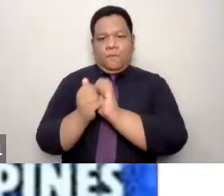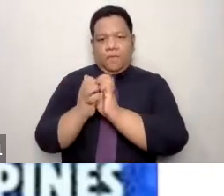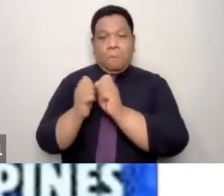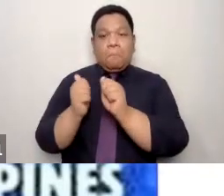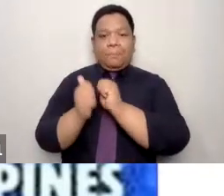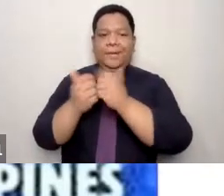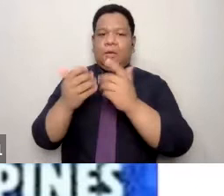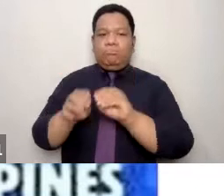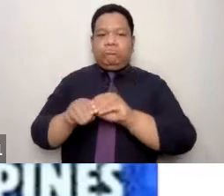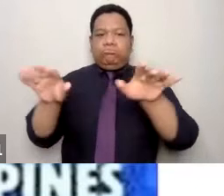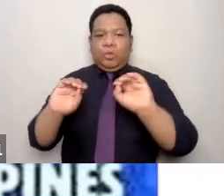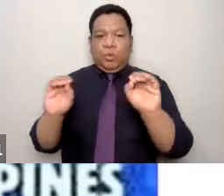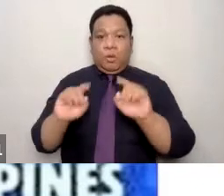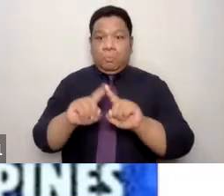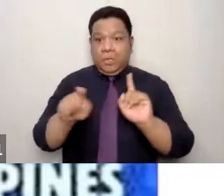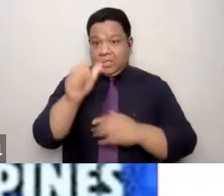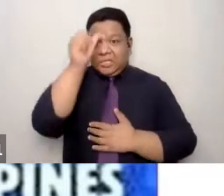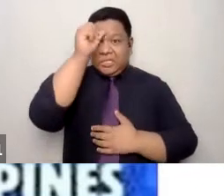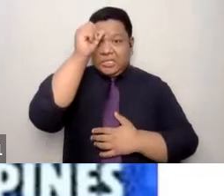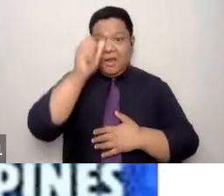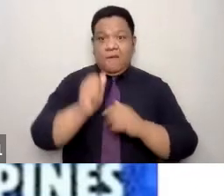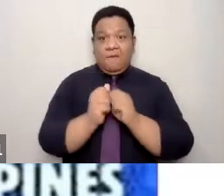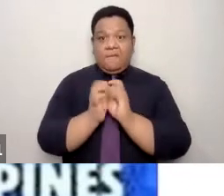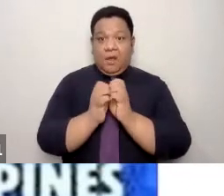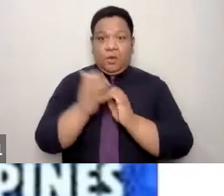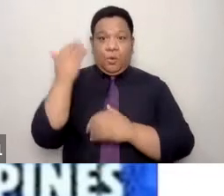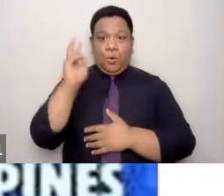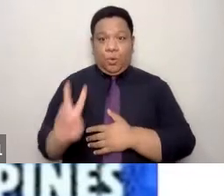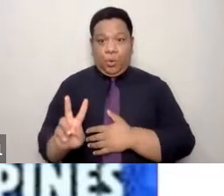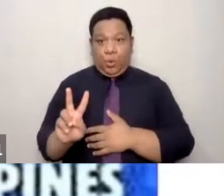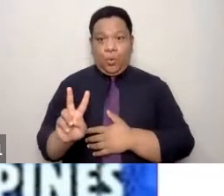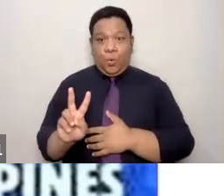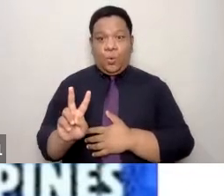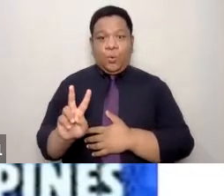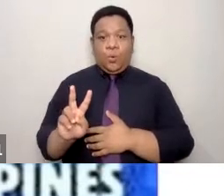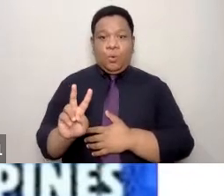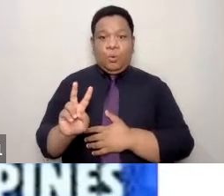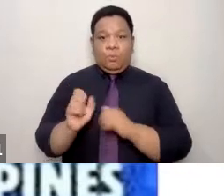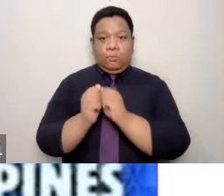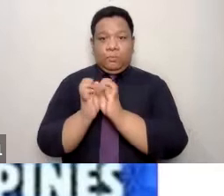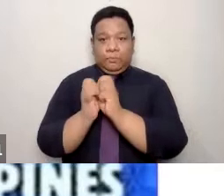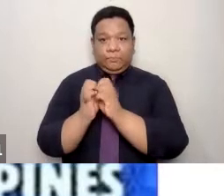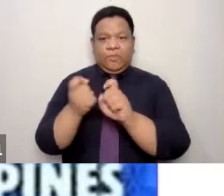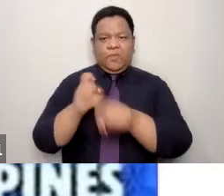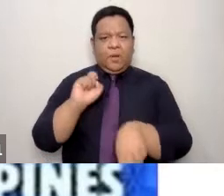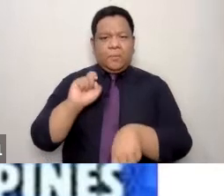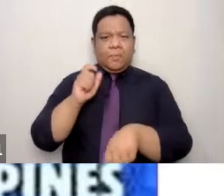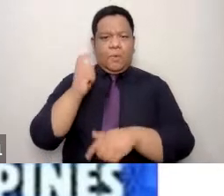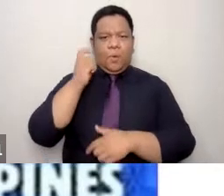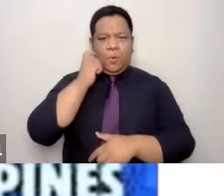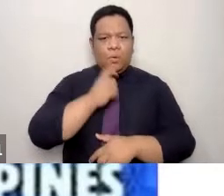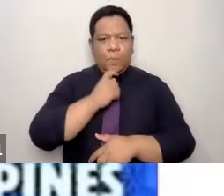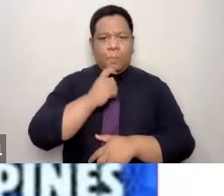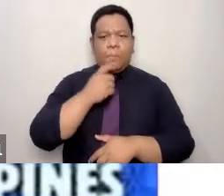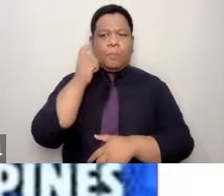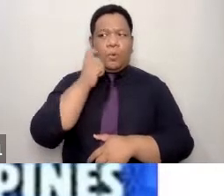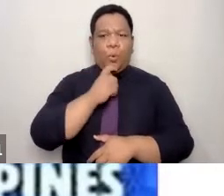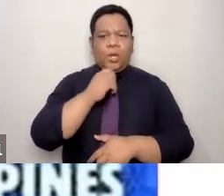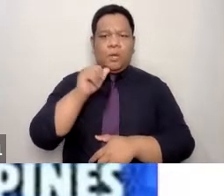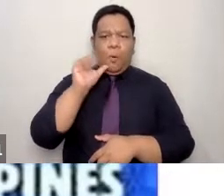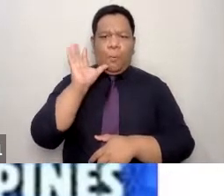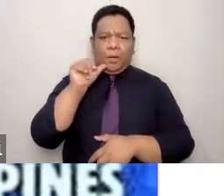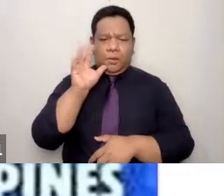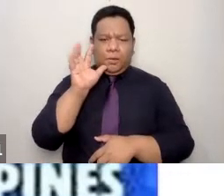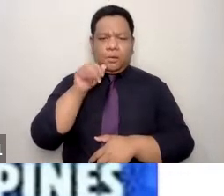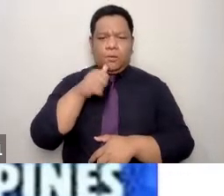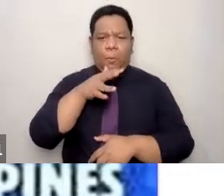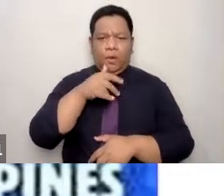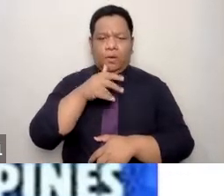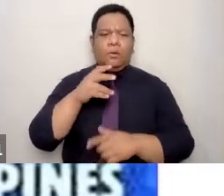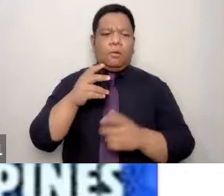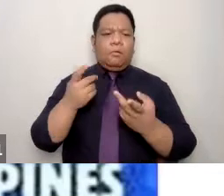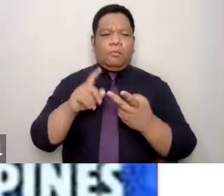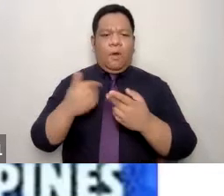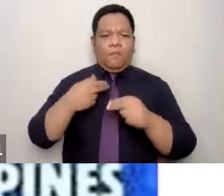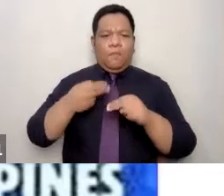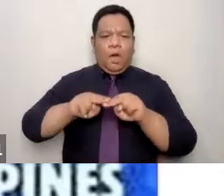But the Indian variant that started from 2 and came from Qatar or Oman in UAE had additional 10 so we have 12 cases.